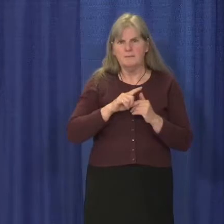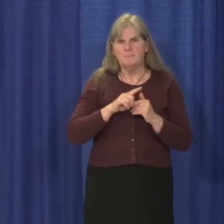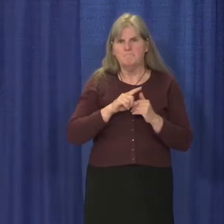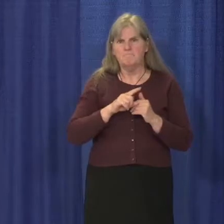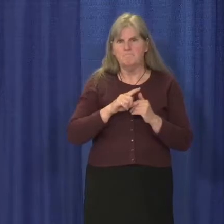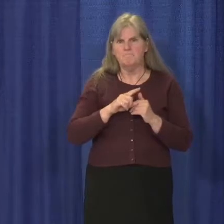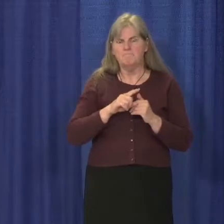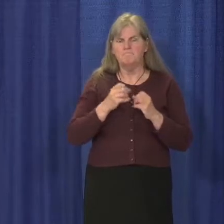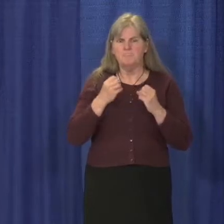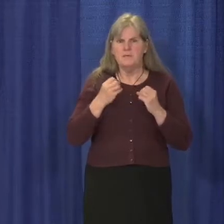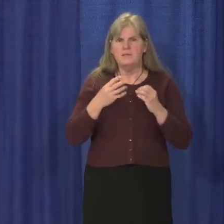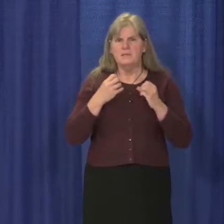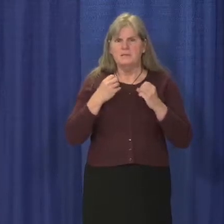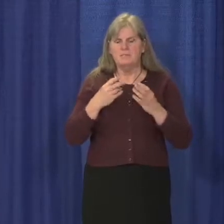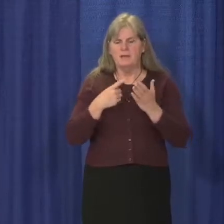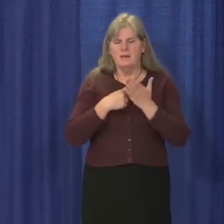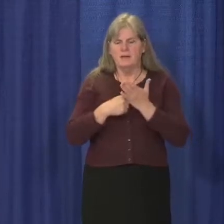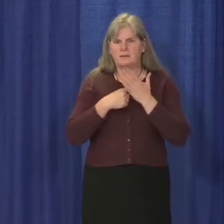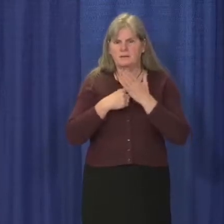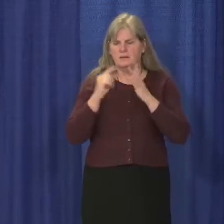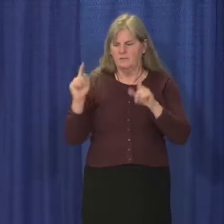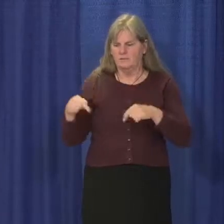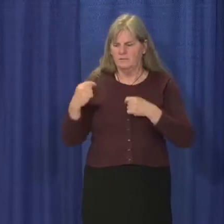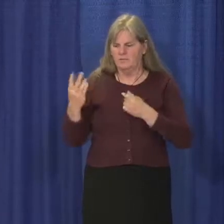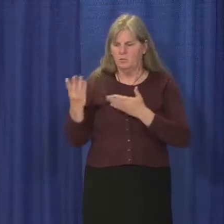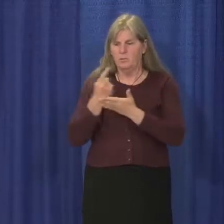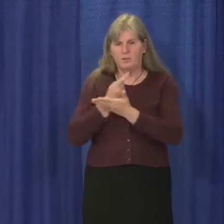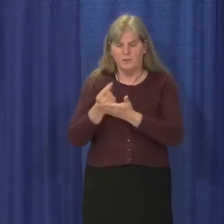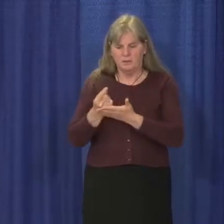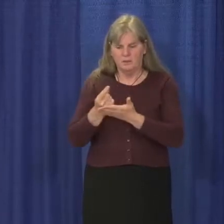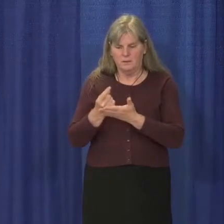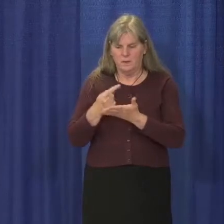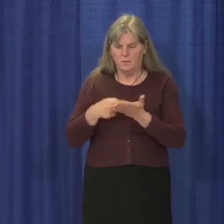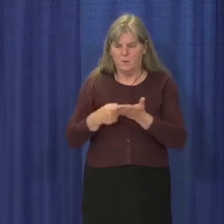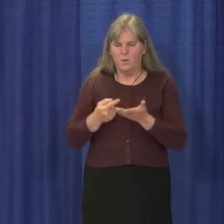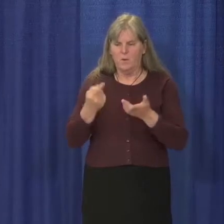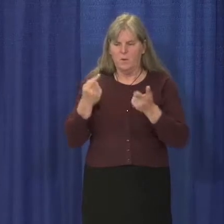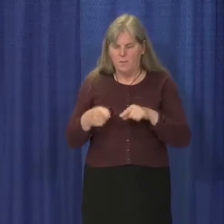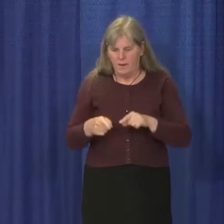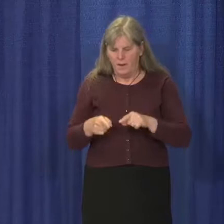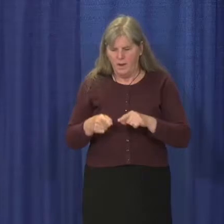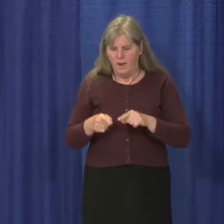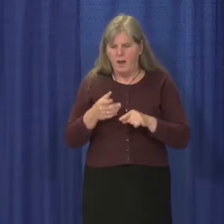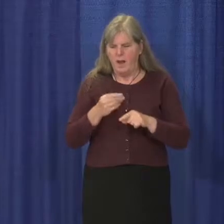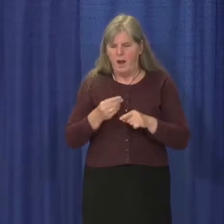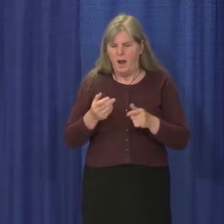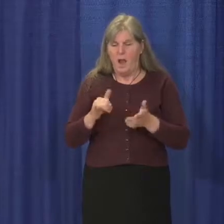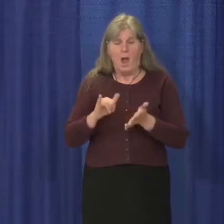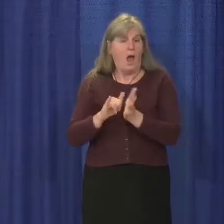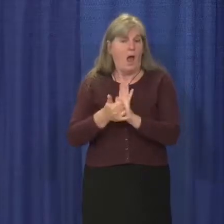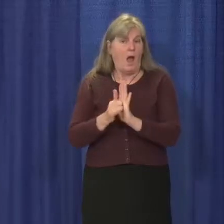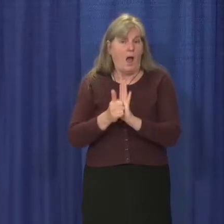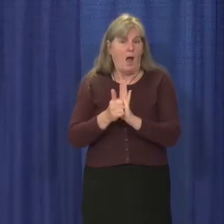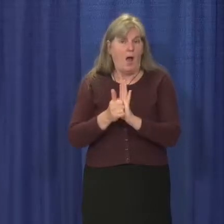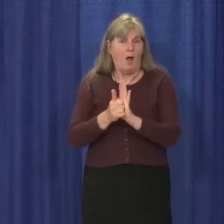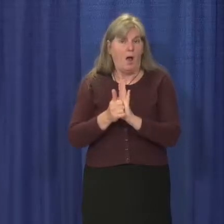having lots of conversations over the last few weeks about when and how making sure the